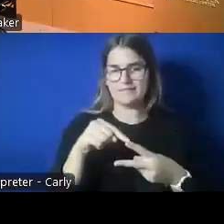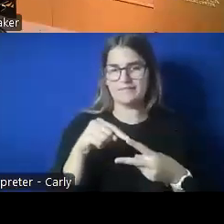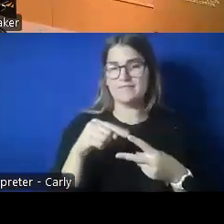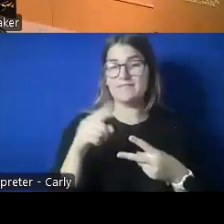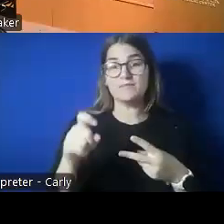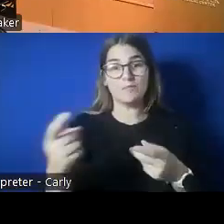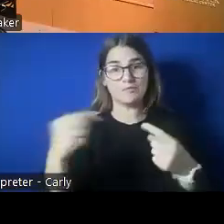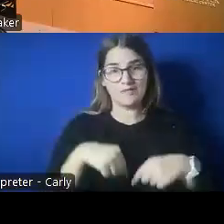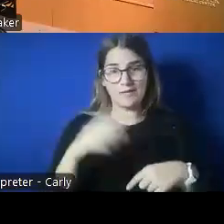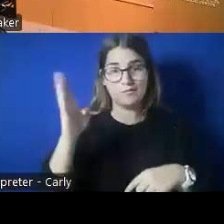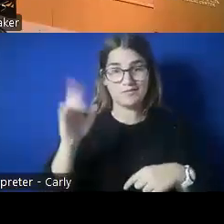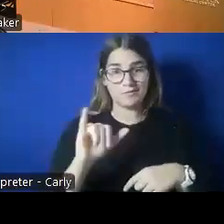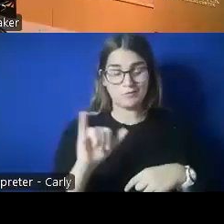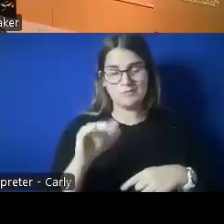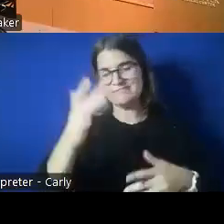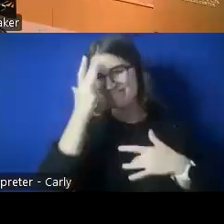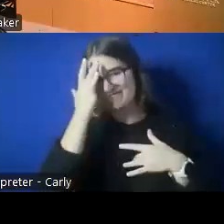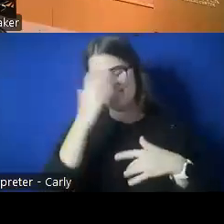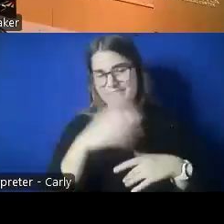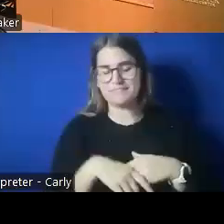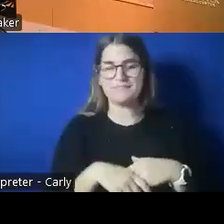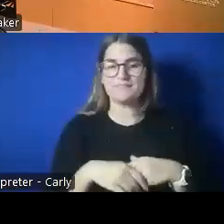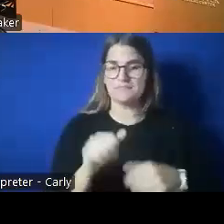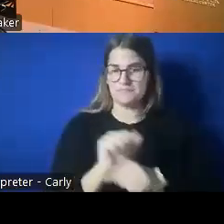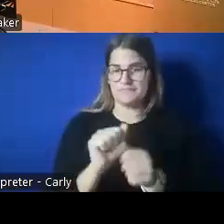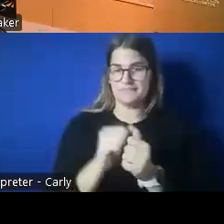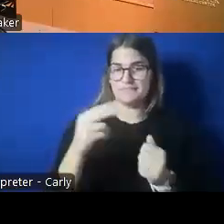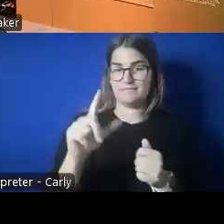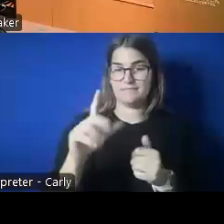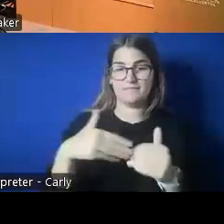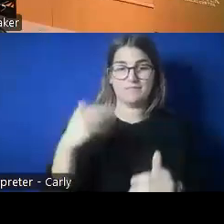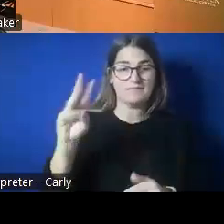be here presenting with us she's been with us um at heel for nearly six years years working